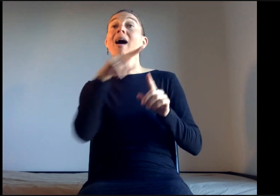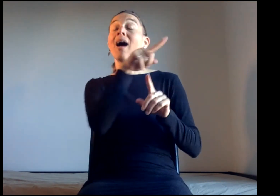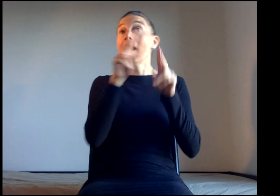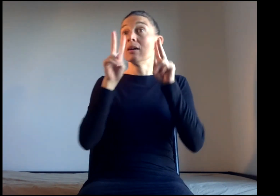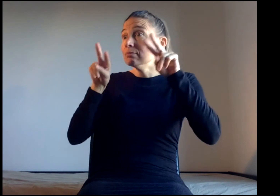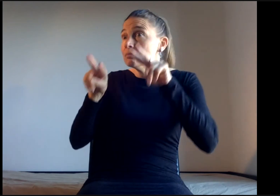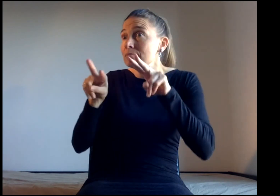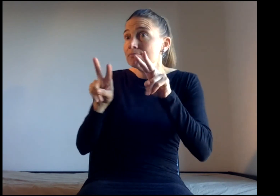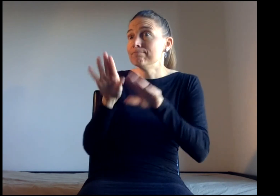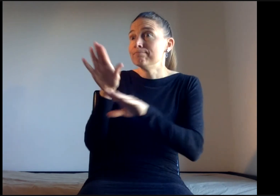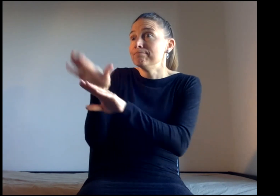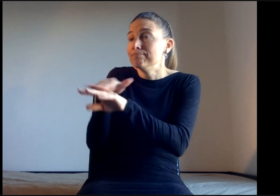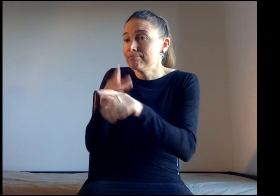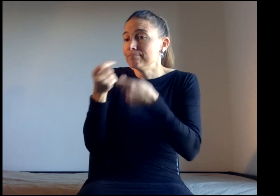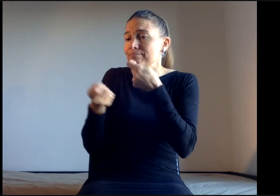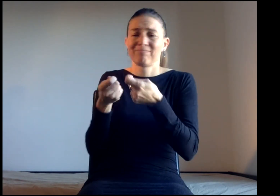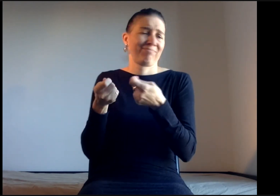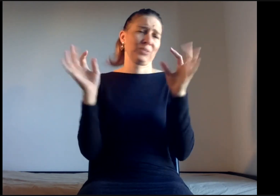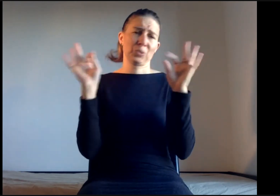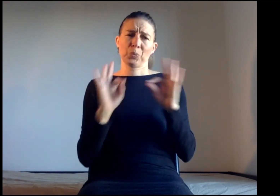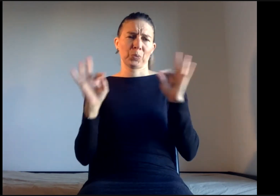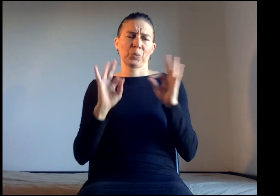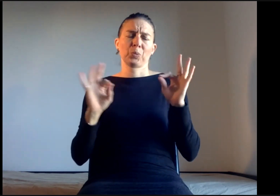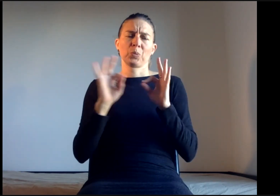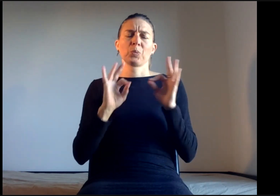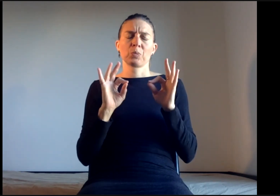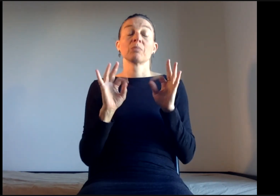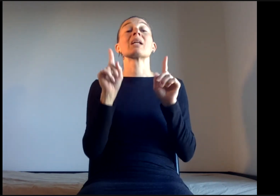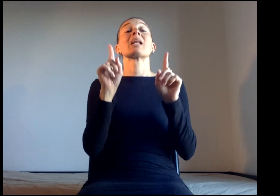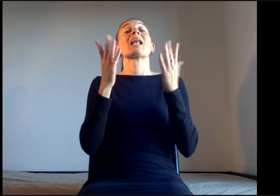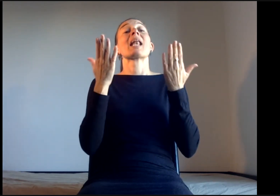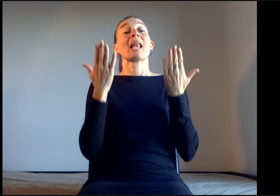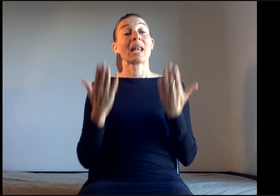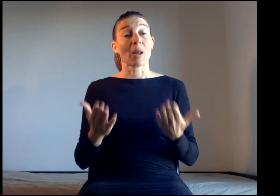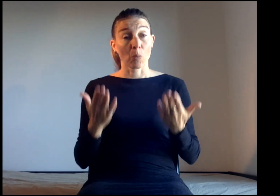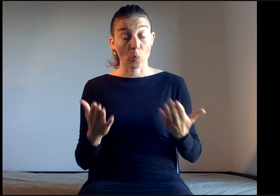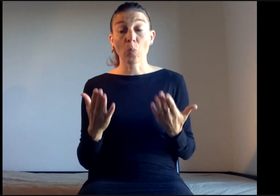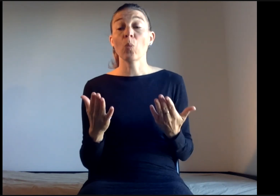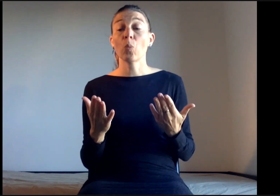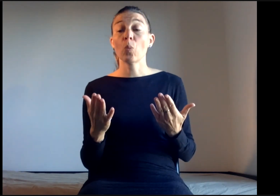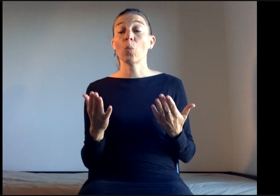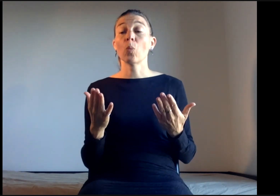Now, related to the distribution of protective tools or equipment.